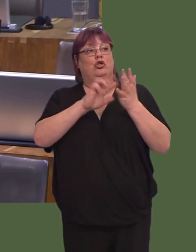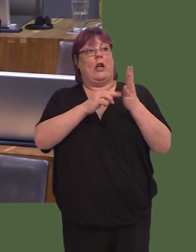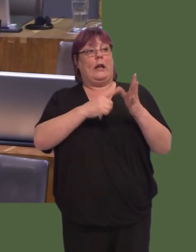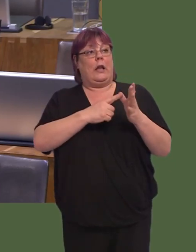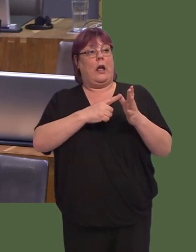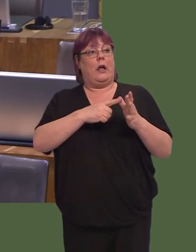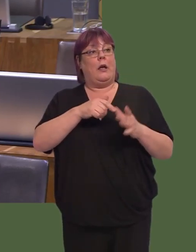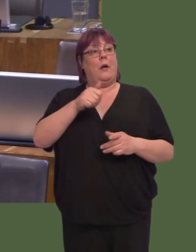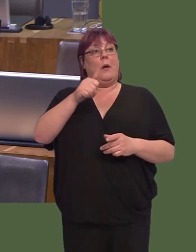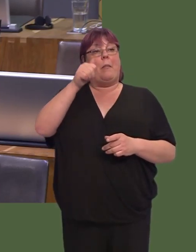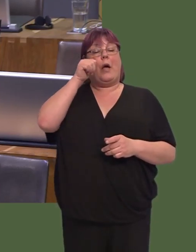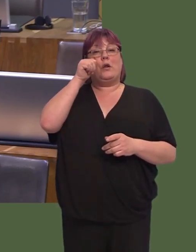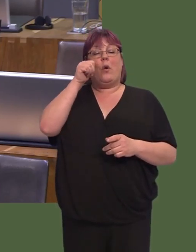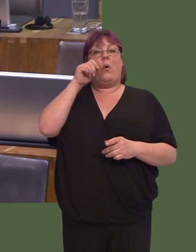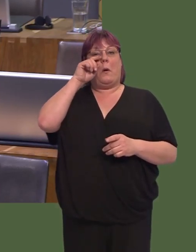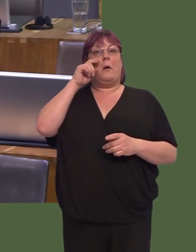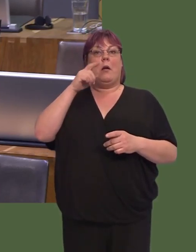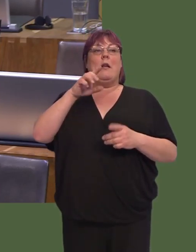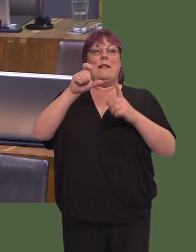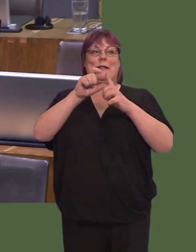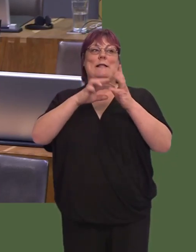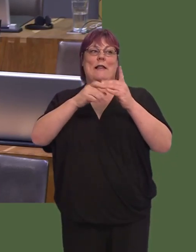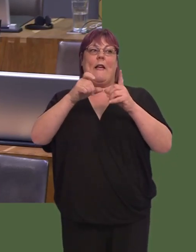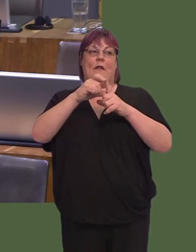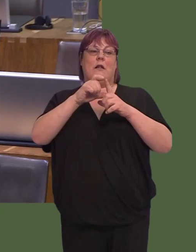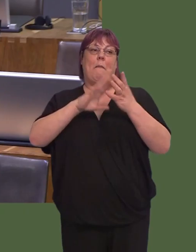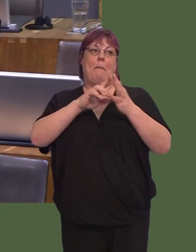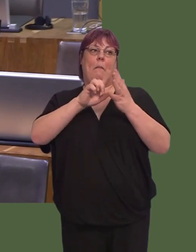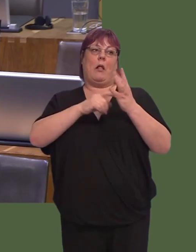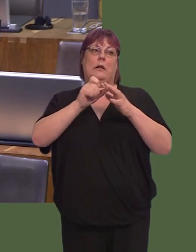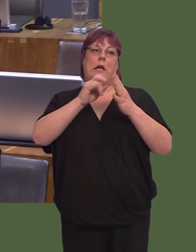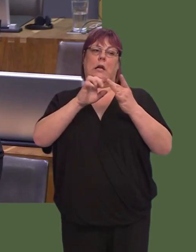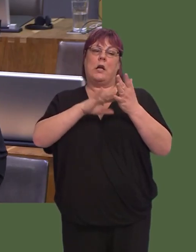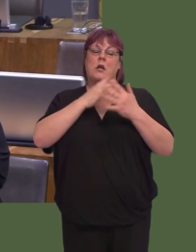my many soapboxes on a number of occasions about my antipathy towards single-use coffee